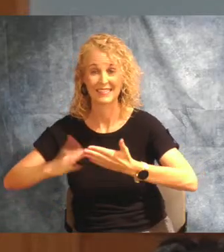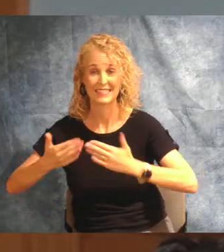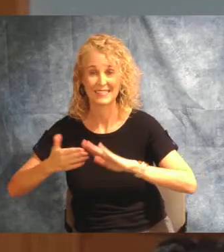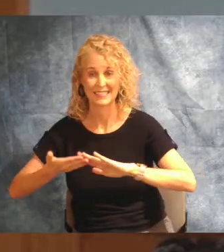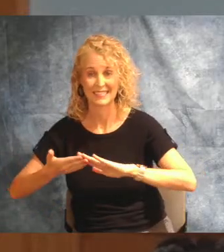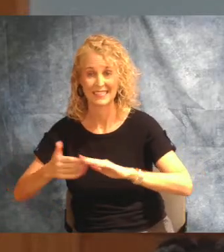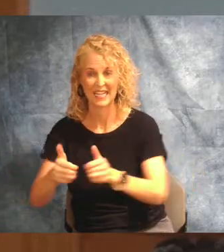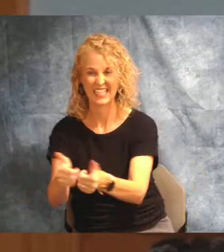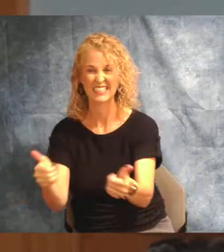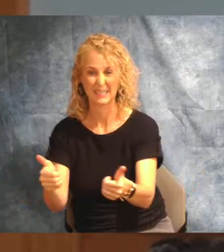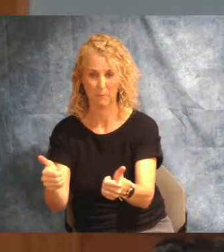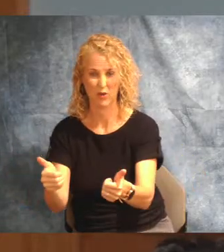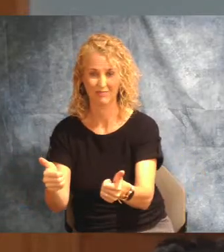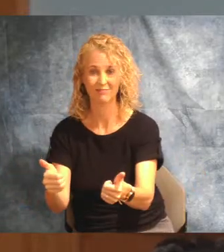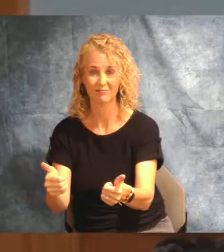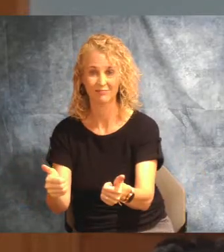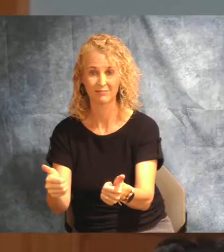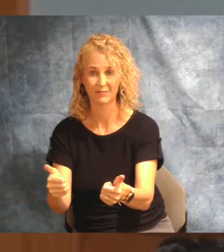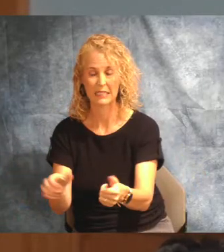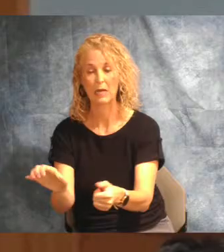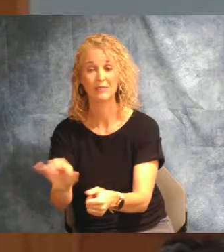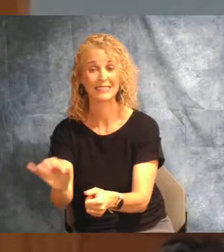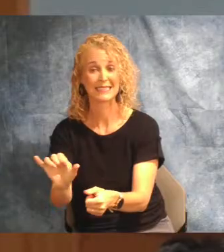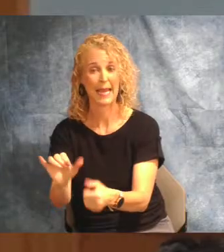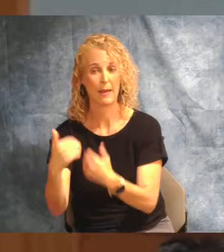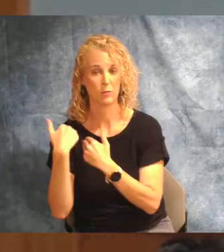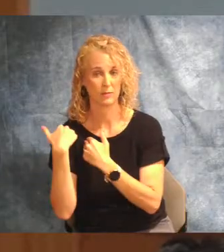piece of this and they have to do the same type of thing. They were once involved in the district